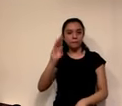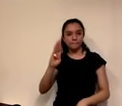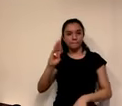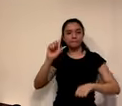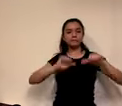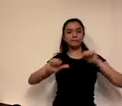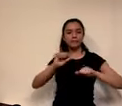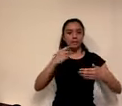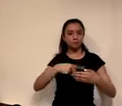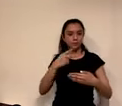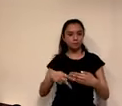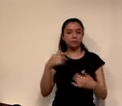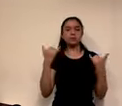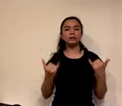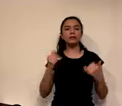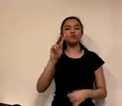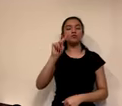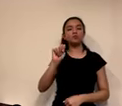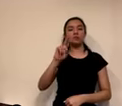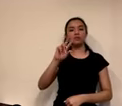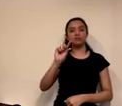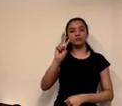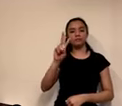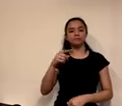I will be discussing the Clinical Laboratory Science Program,